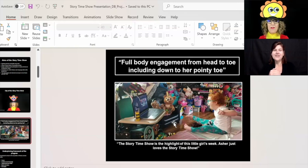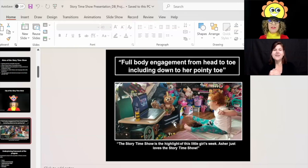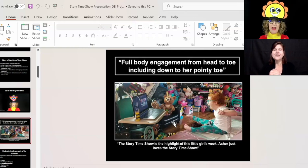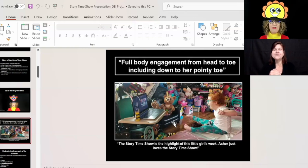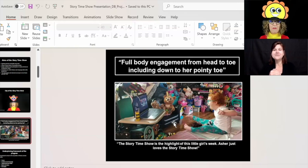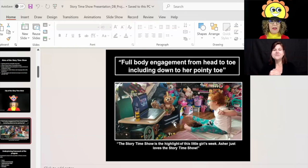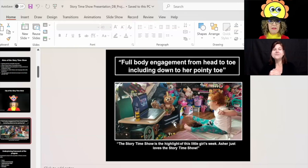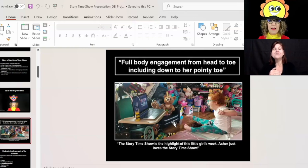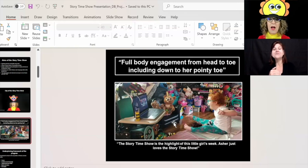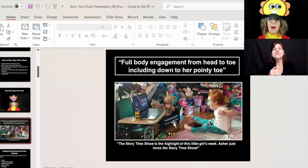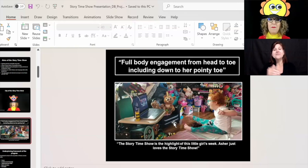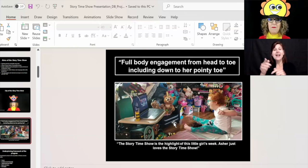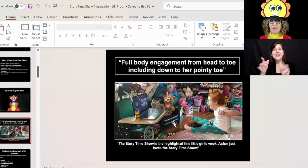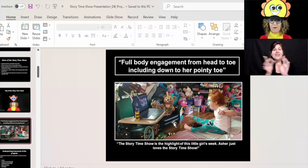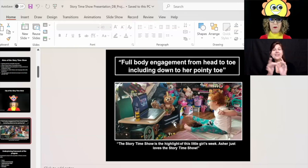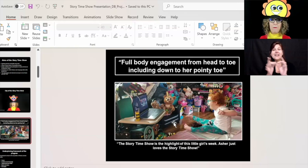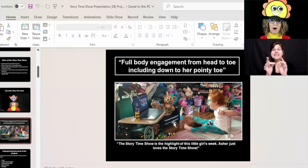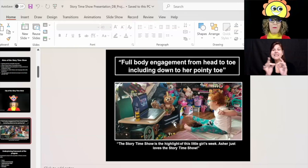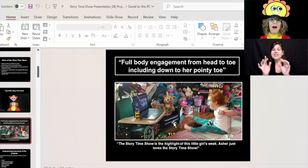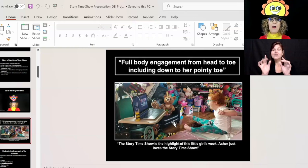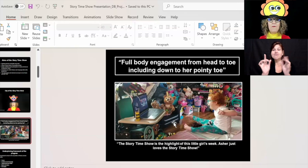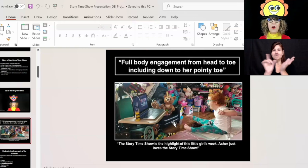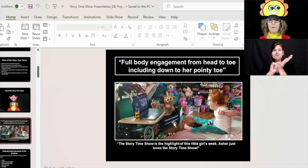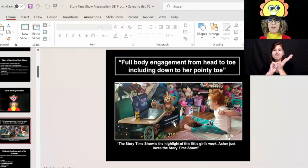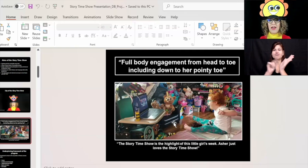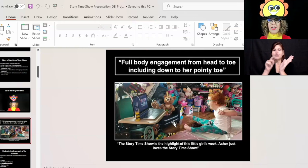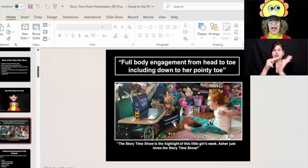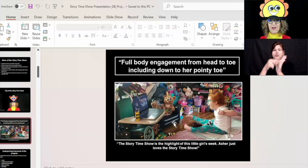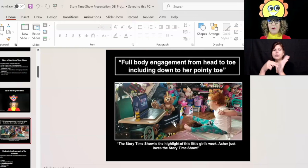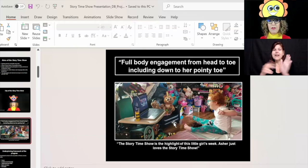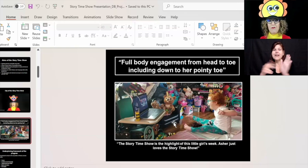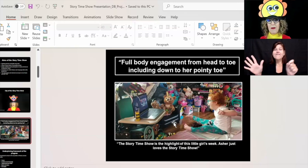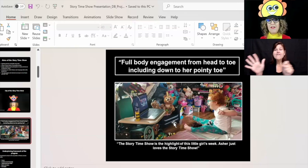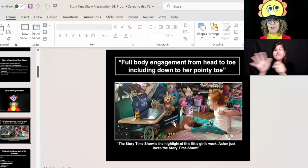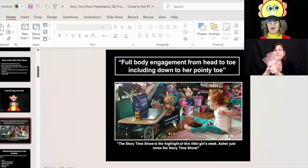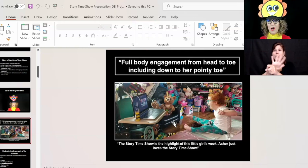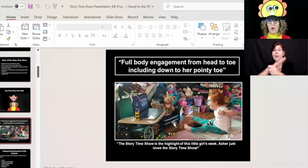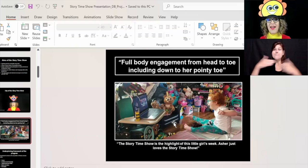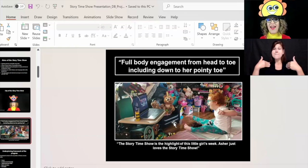And the text reads, this is from her mum. "Full body engagements from head to toe,